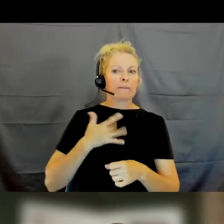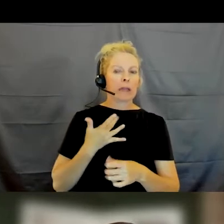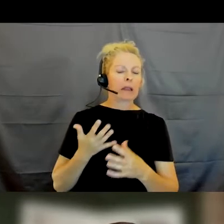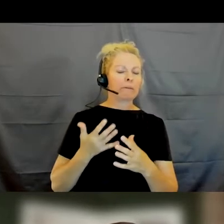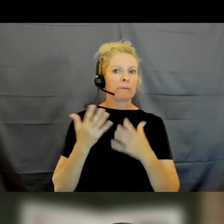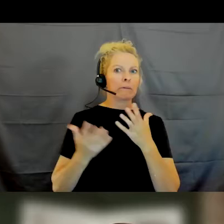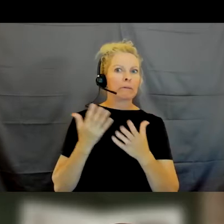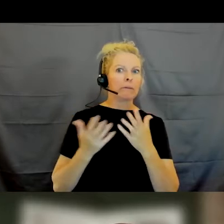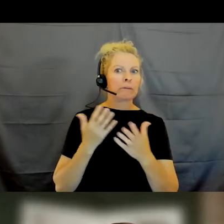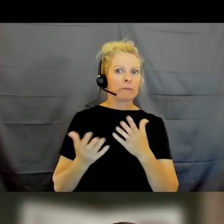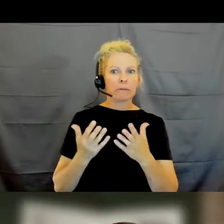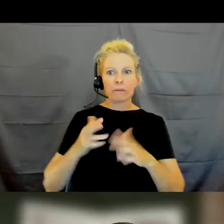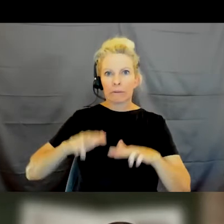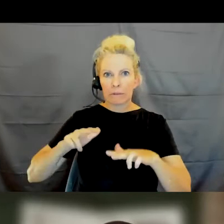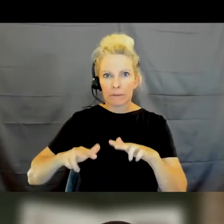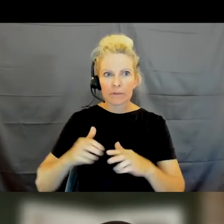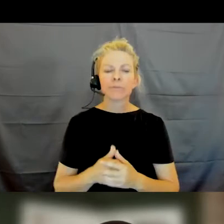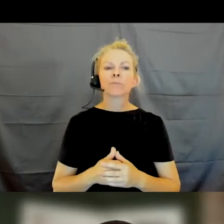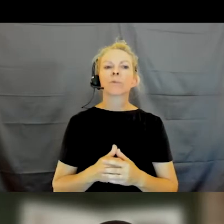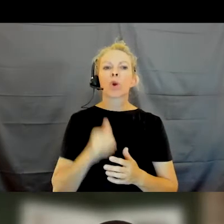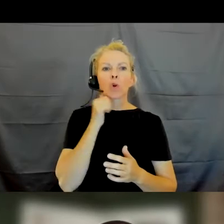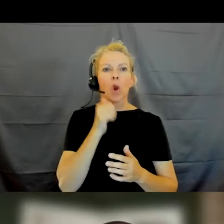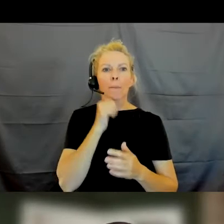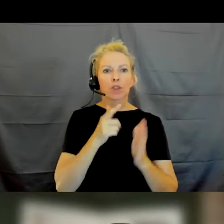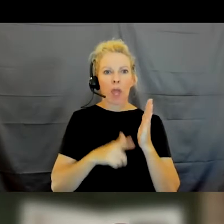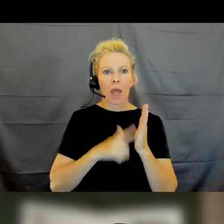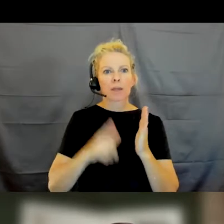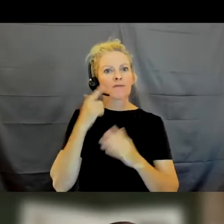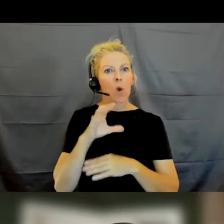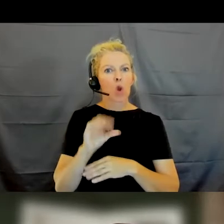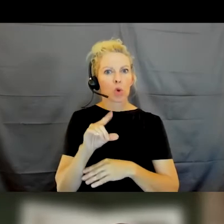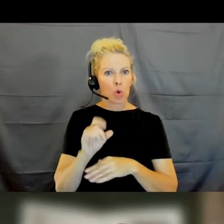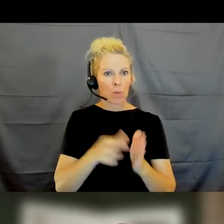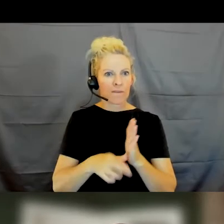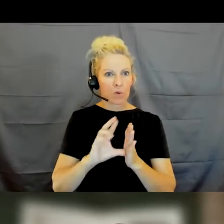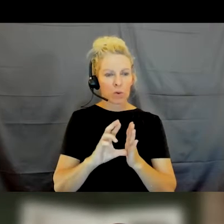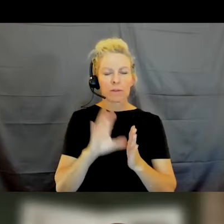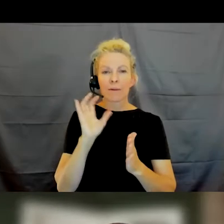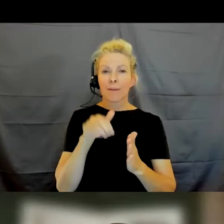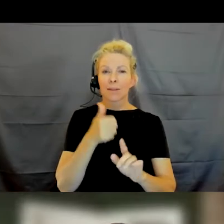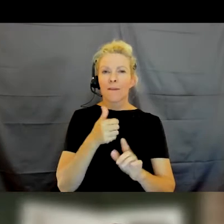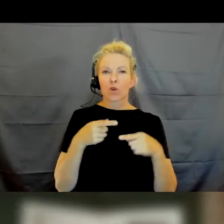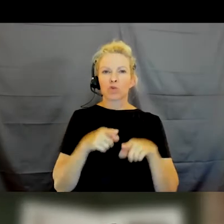checks for code reviews. This would be somewhere in the process of your product development cycle,